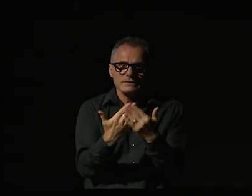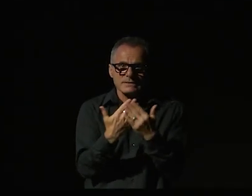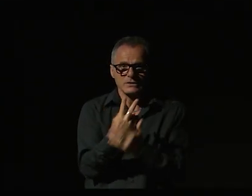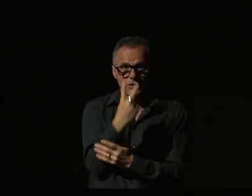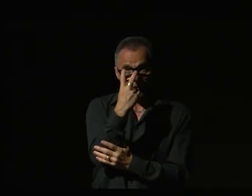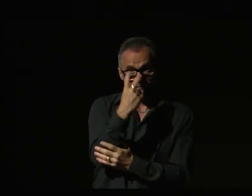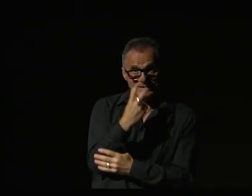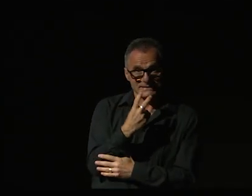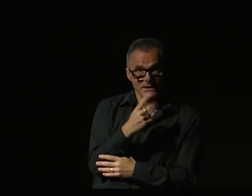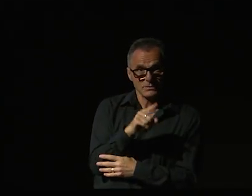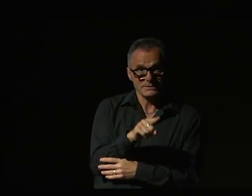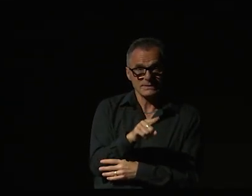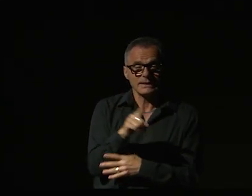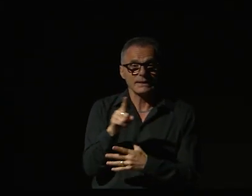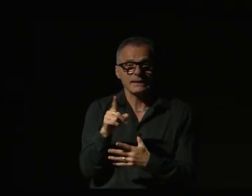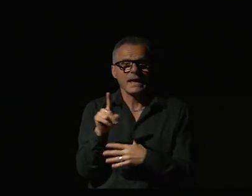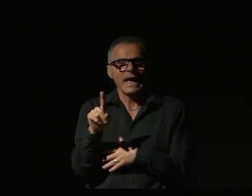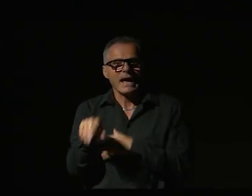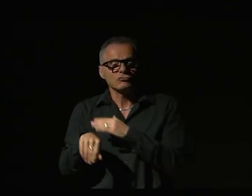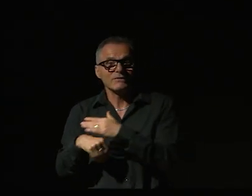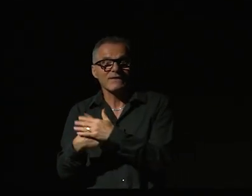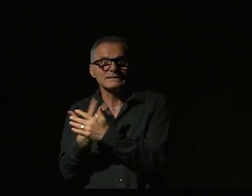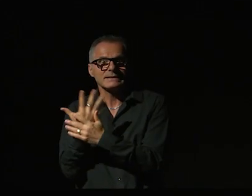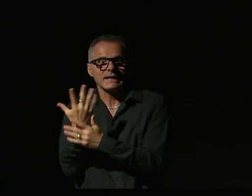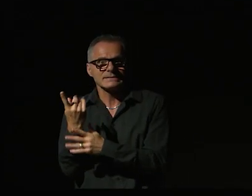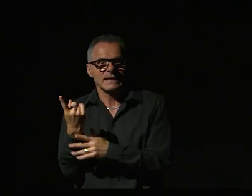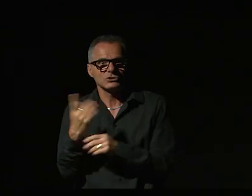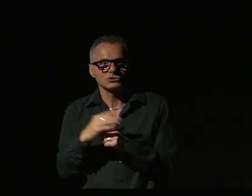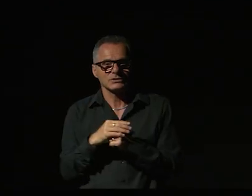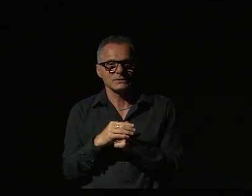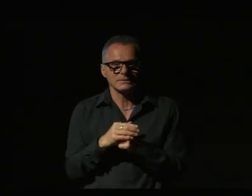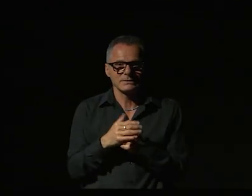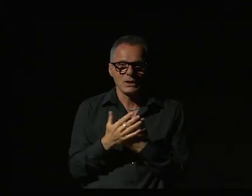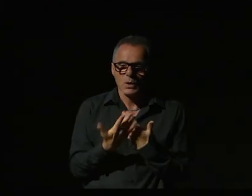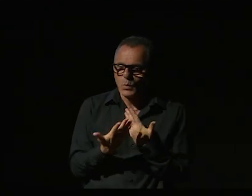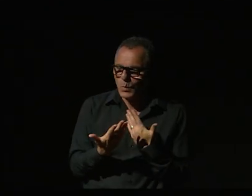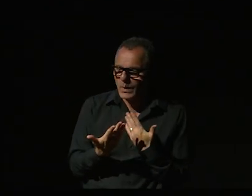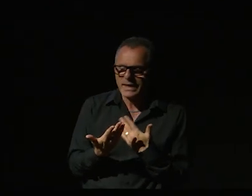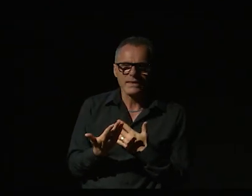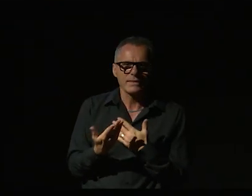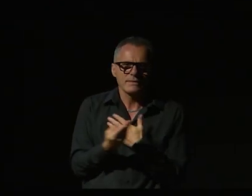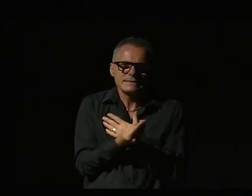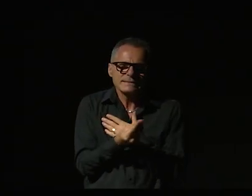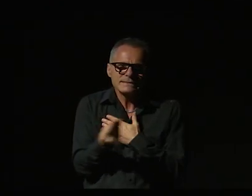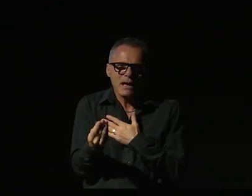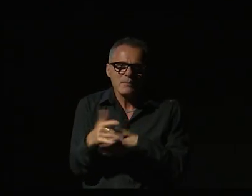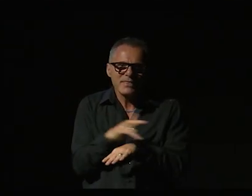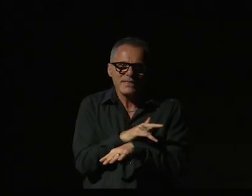and revitalisation through the touch of a painter versed in the observation of nature.